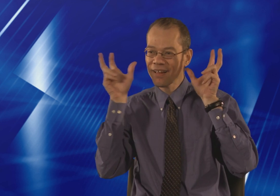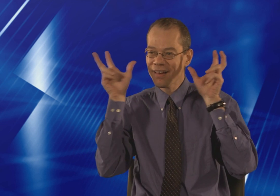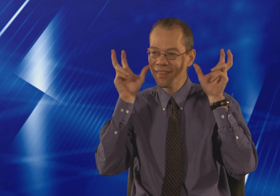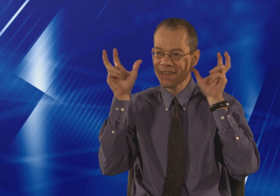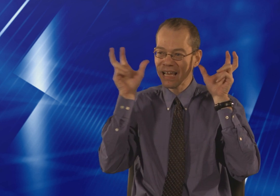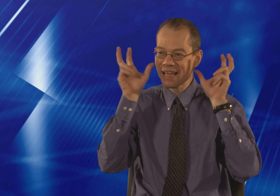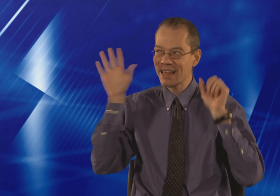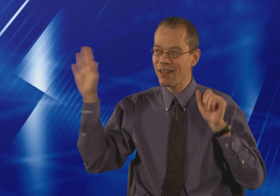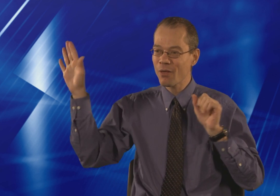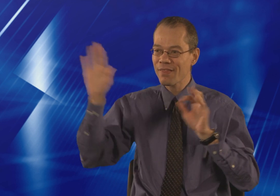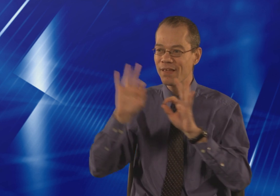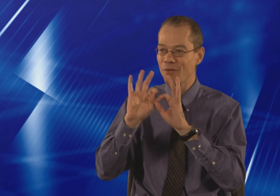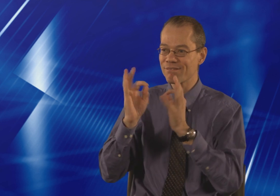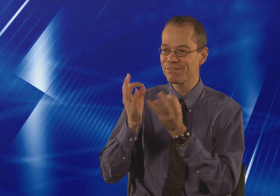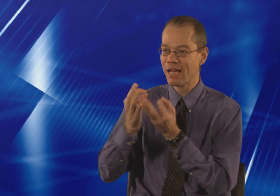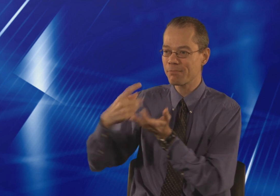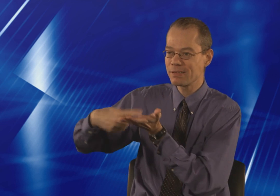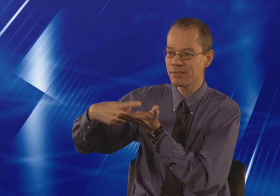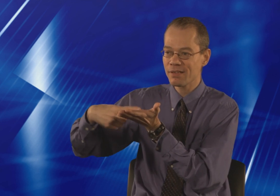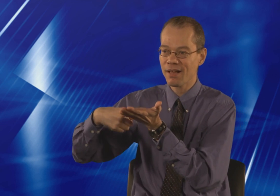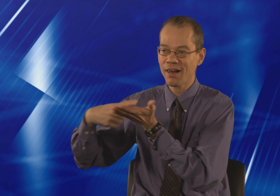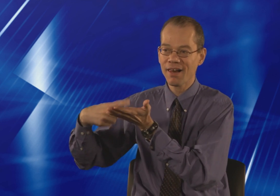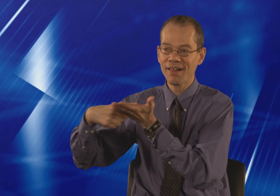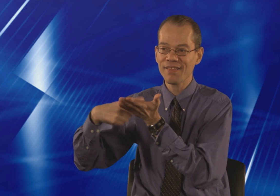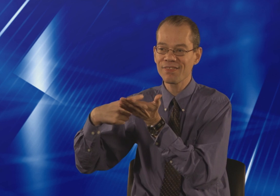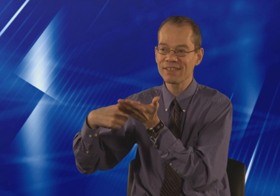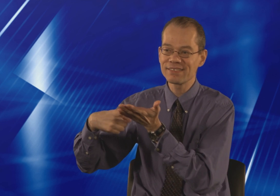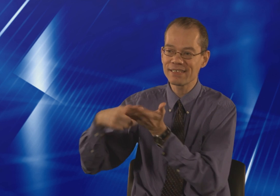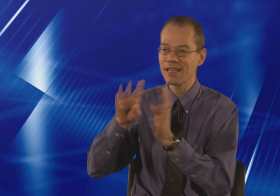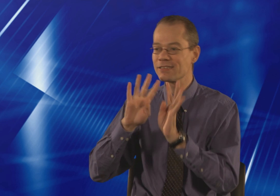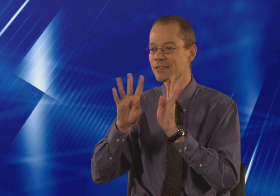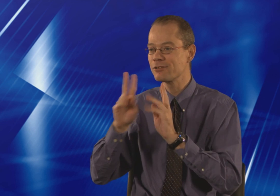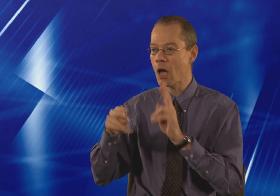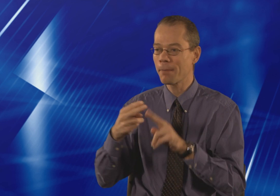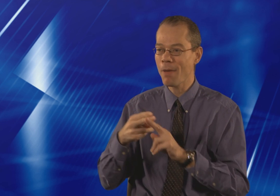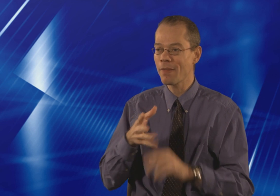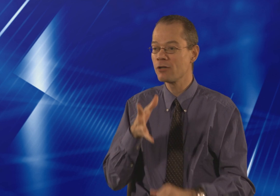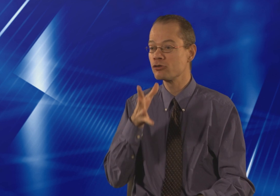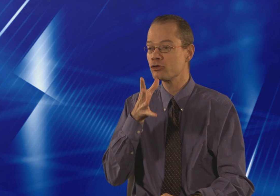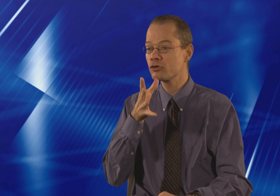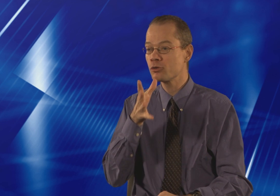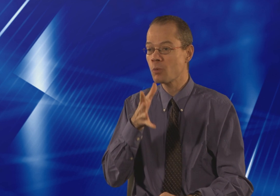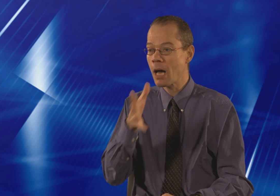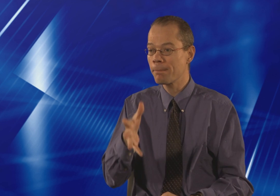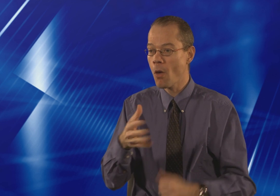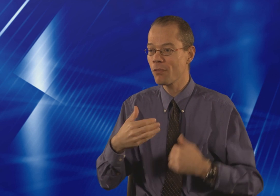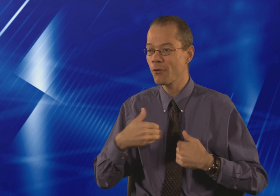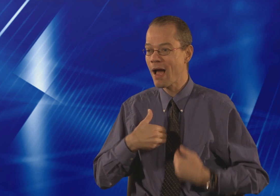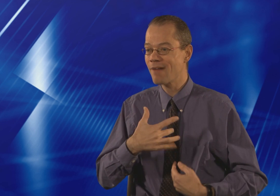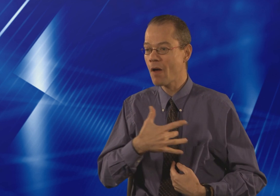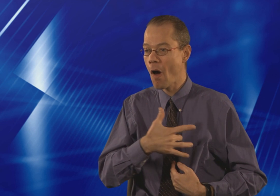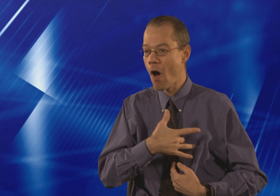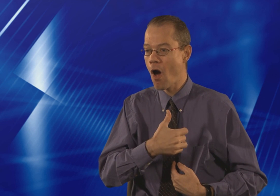Hearing children might hear their family discussing and talking about, oh, their grandmother who has